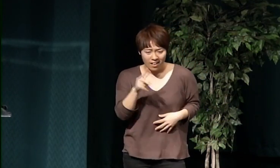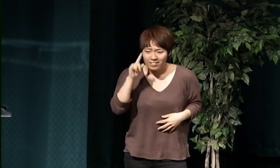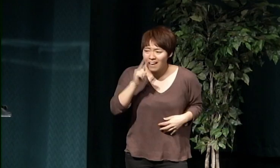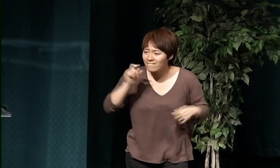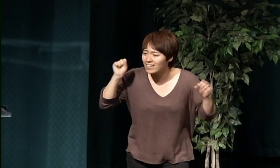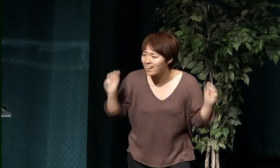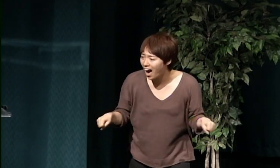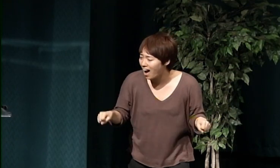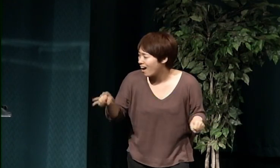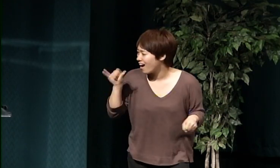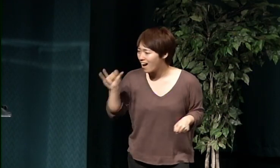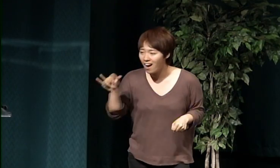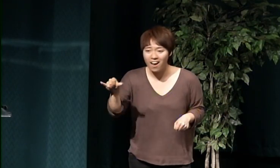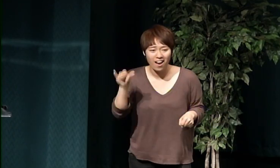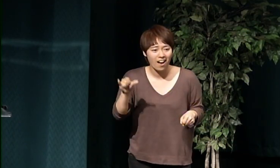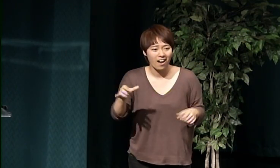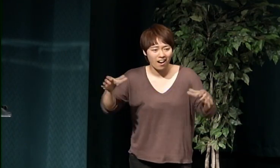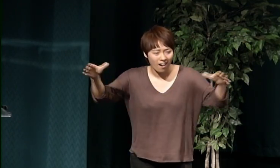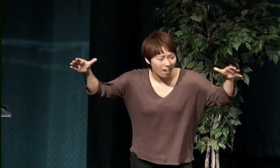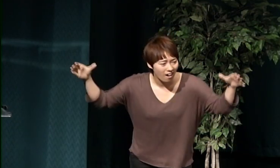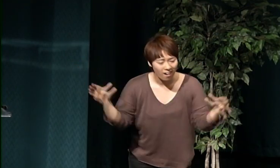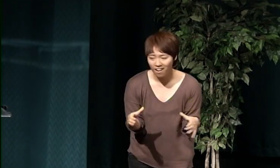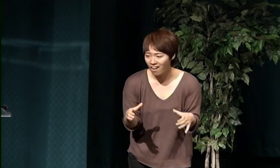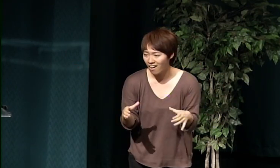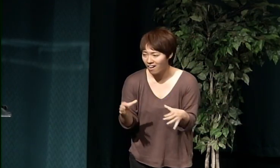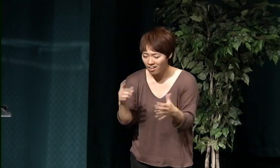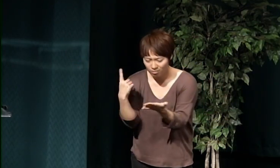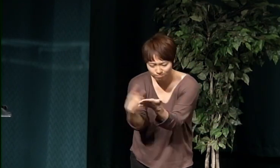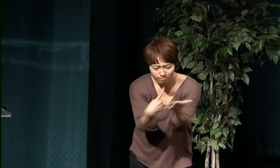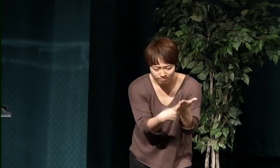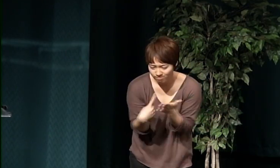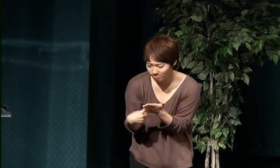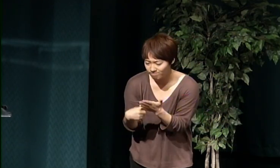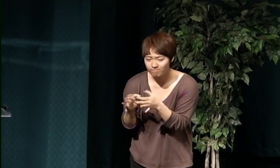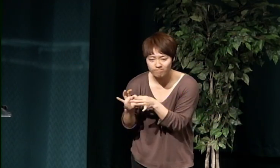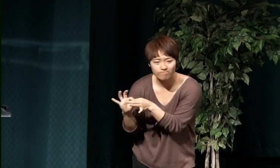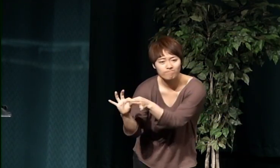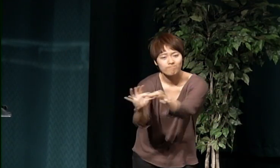The world looked towards Gallaudet and that movement. The world together claimed